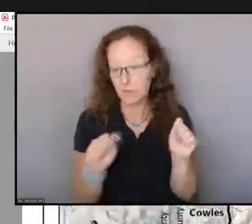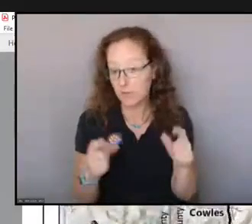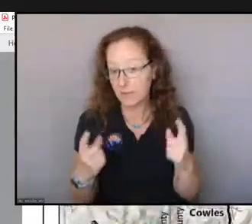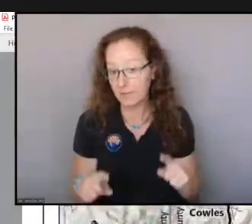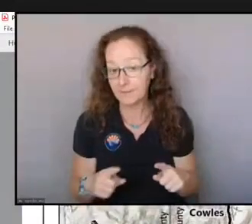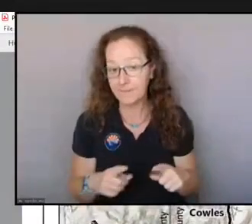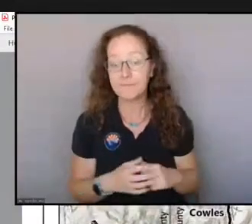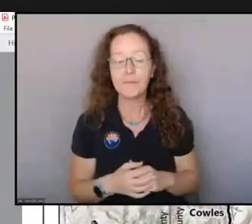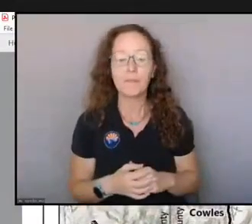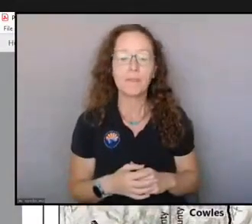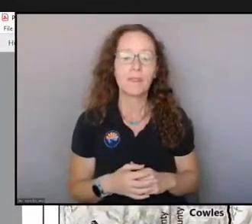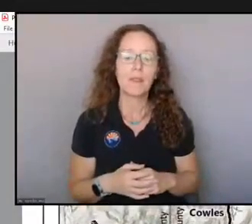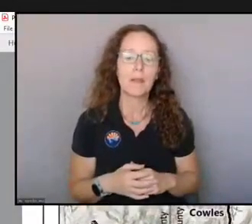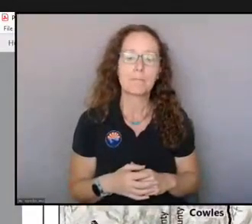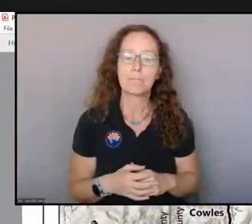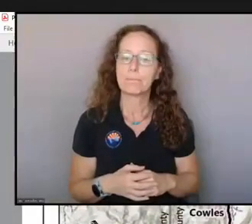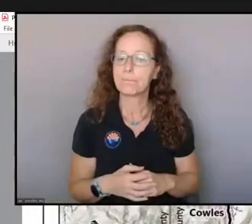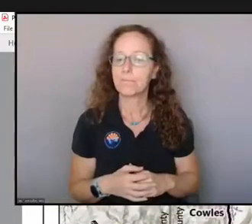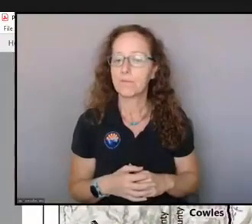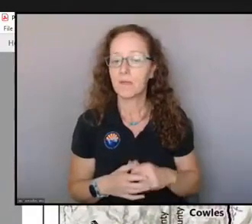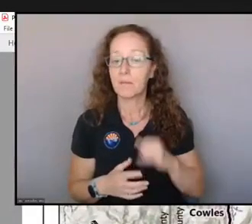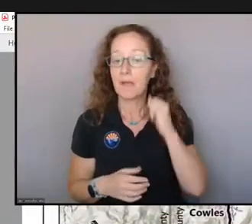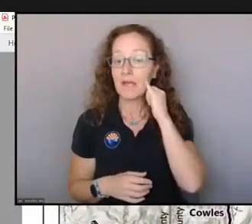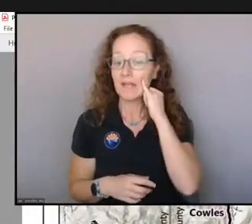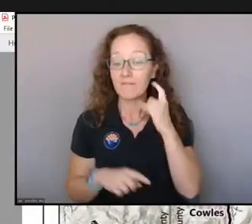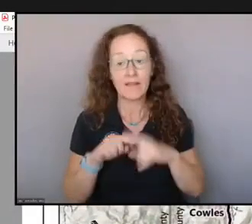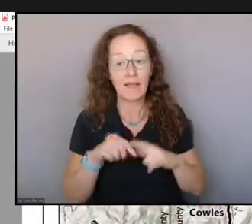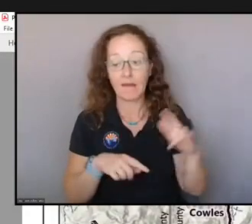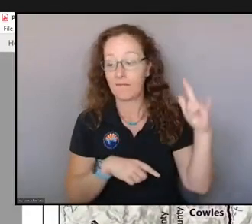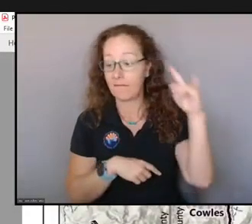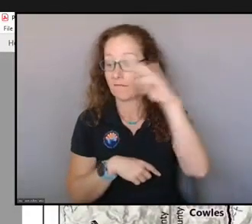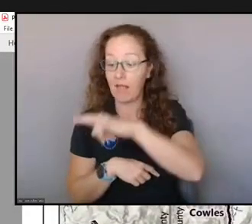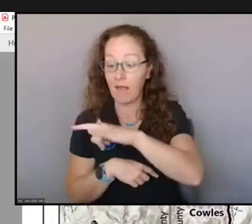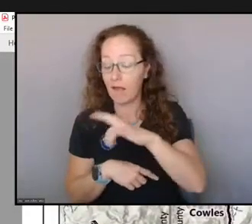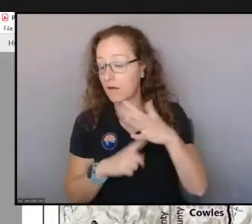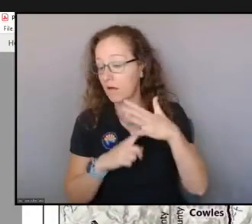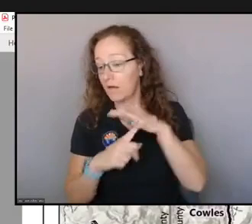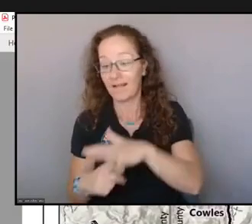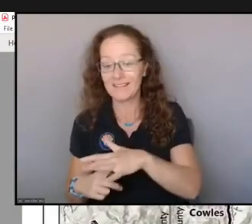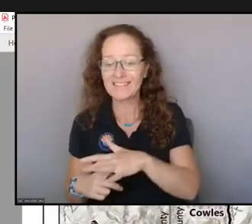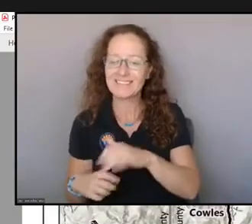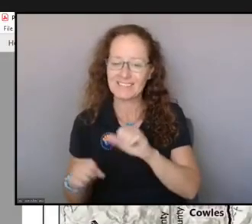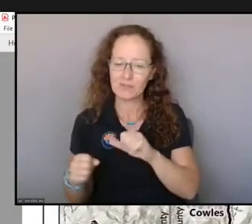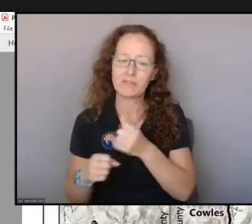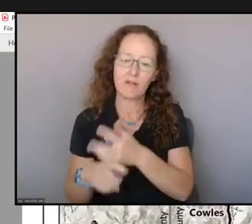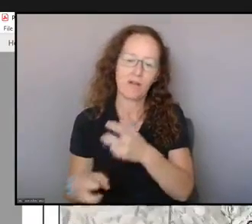IF WE DON'T AIRCRAFT FLYING, THOSE COULD BE PROBLEMATIC